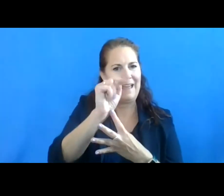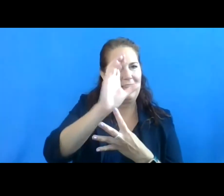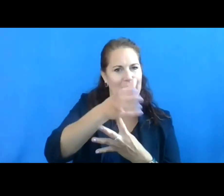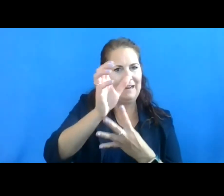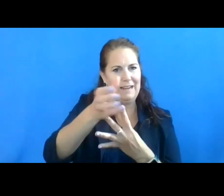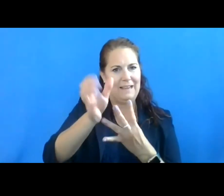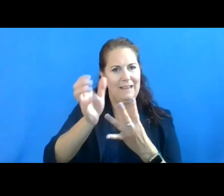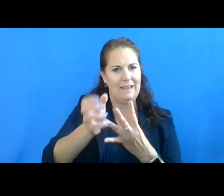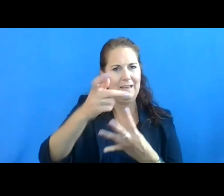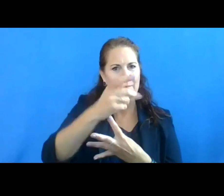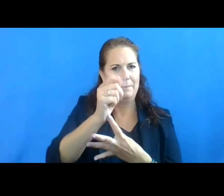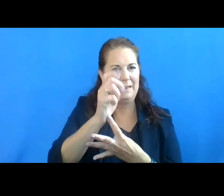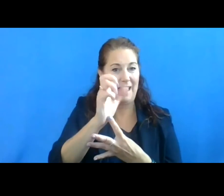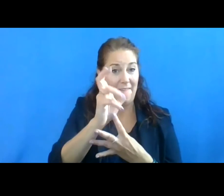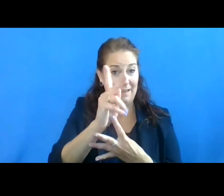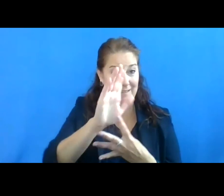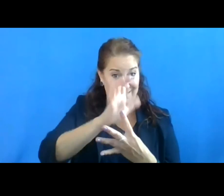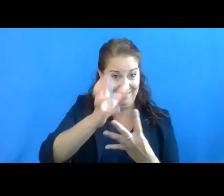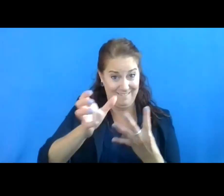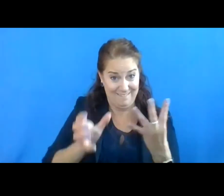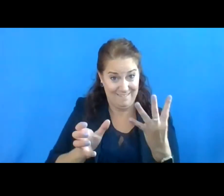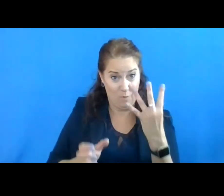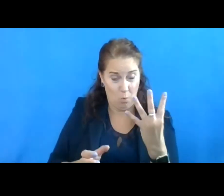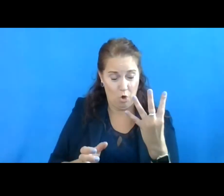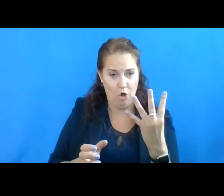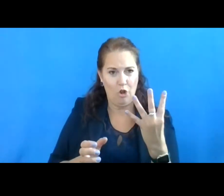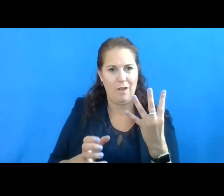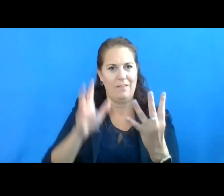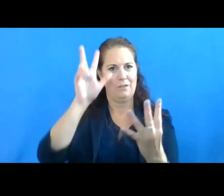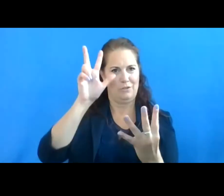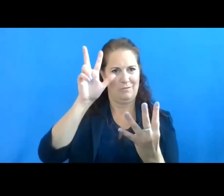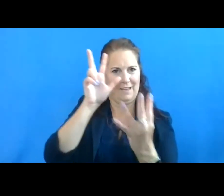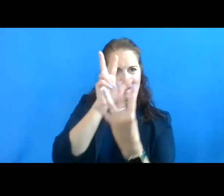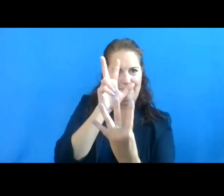They’re pdeek. And that's our structure.